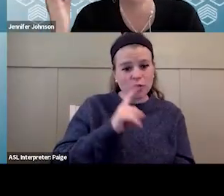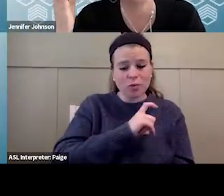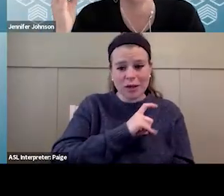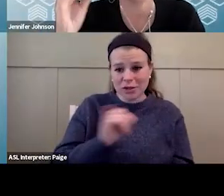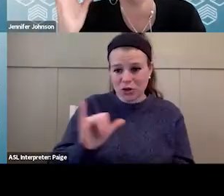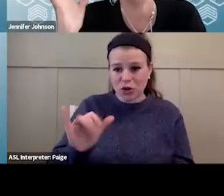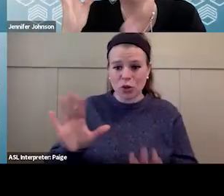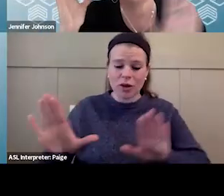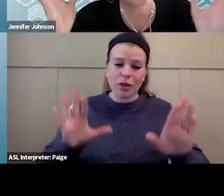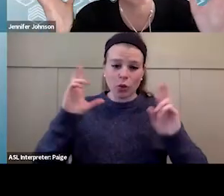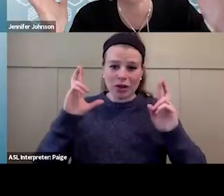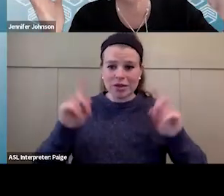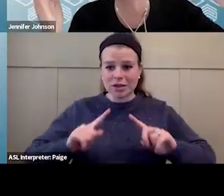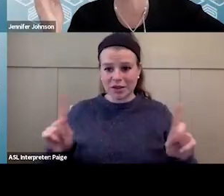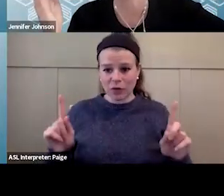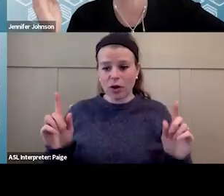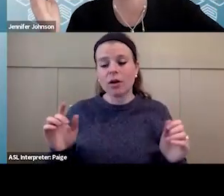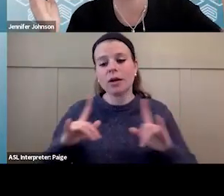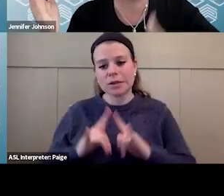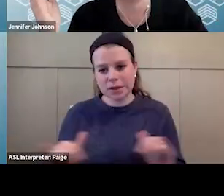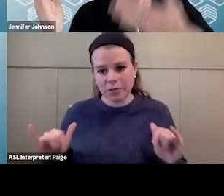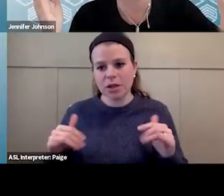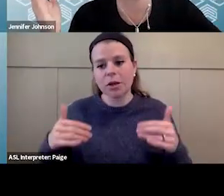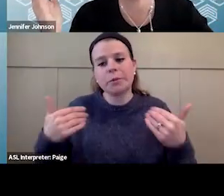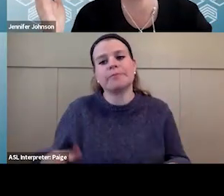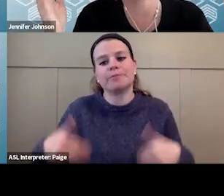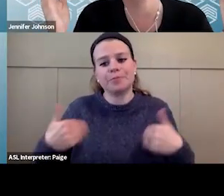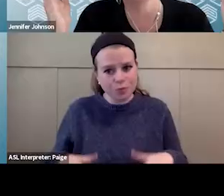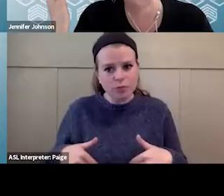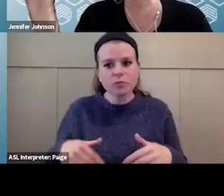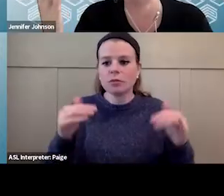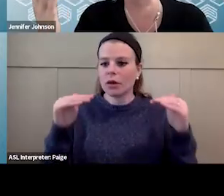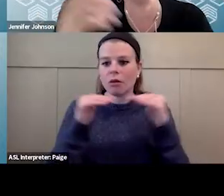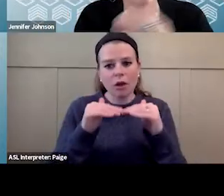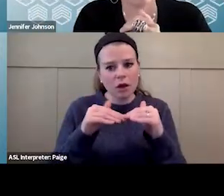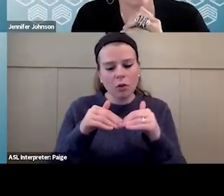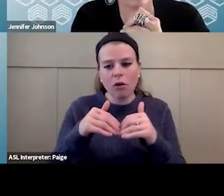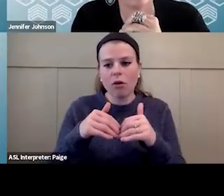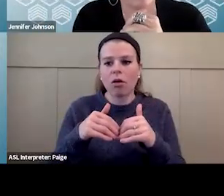are different, but equally, uh, they create an equal Teflon, if you will.